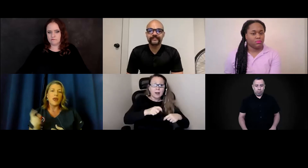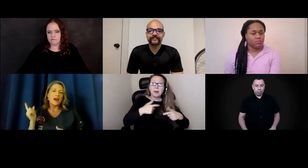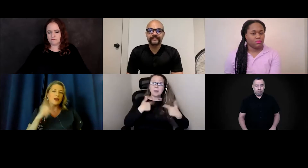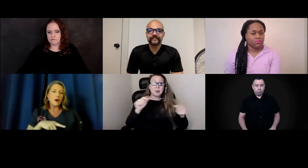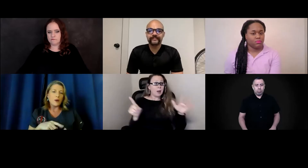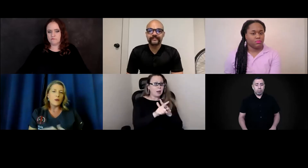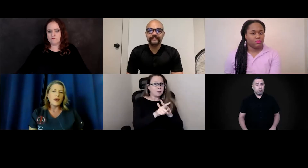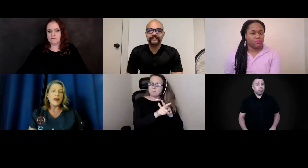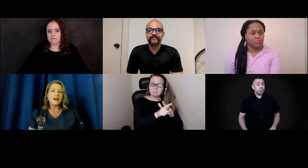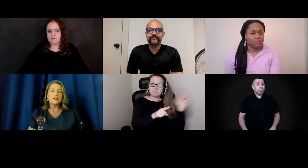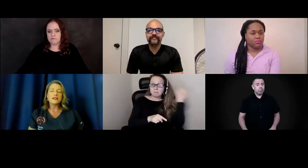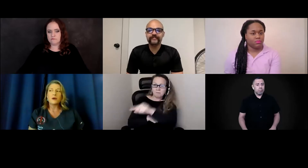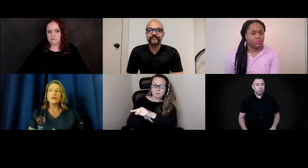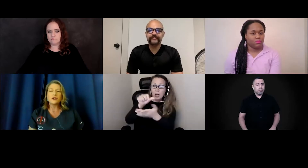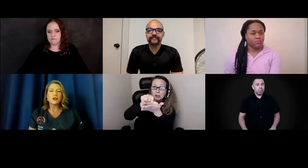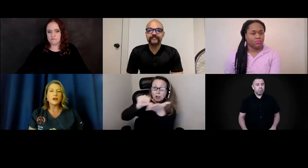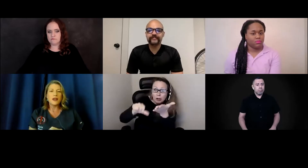We had to go. And go to surgery.